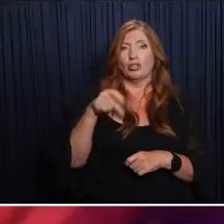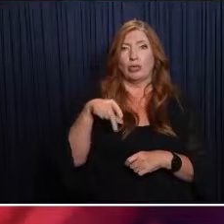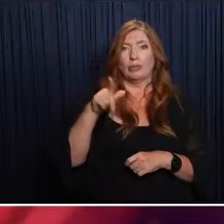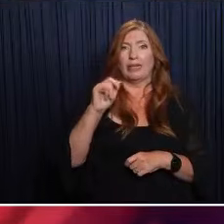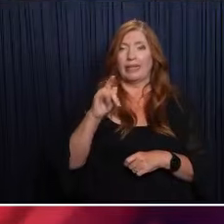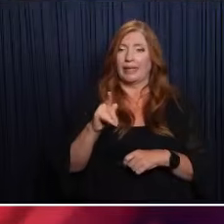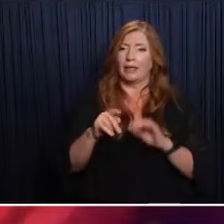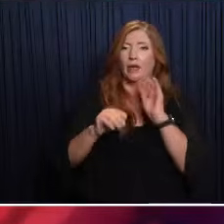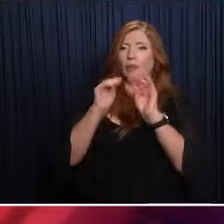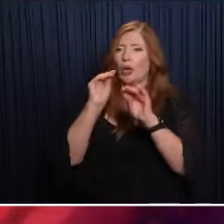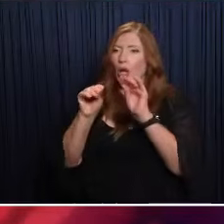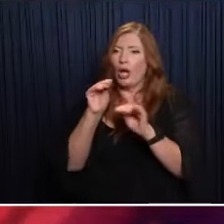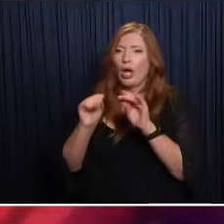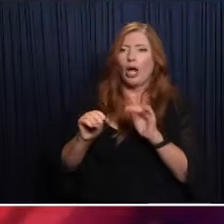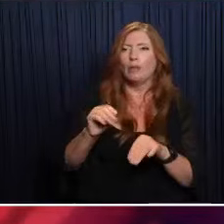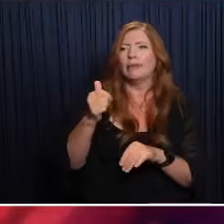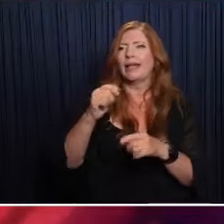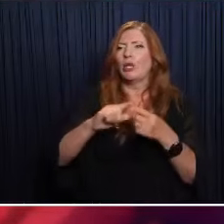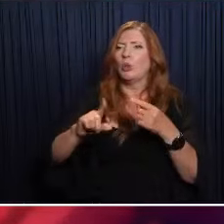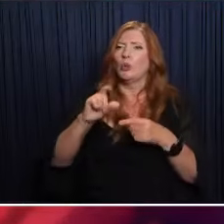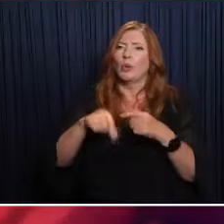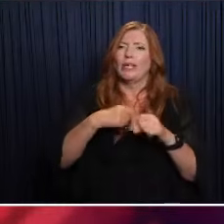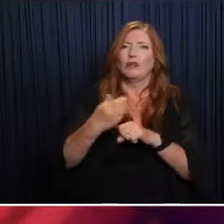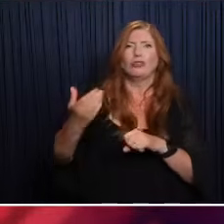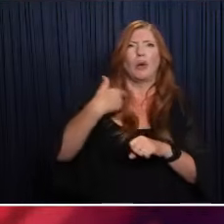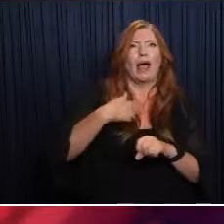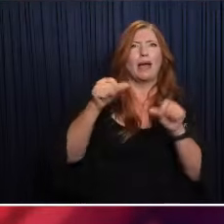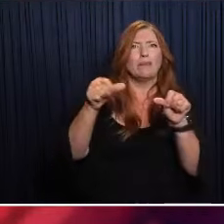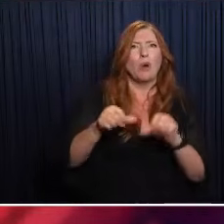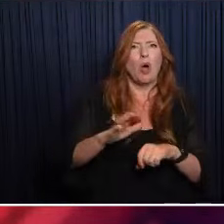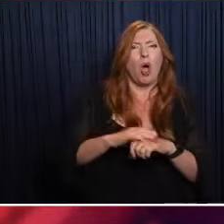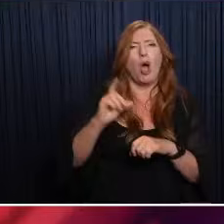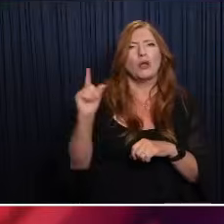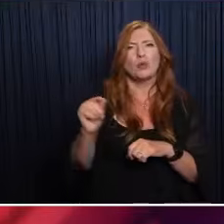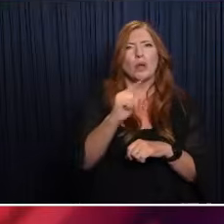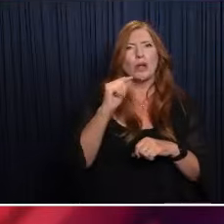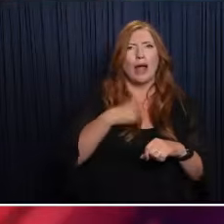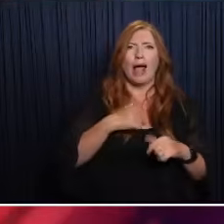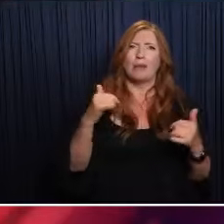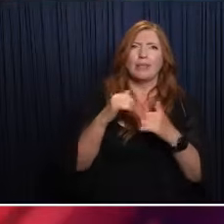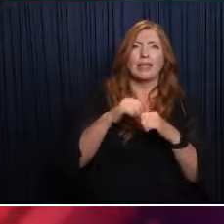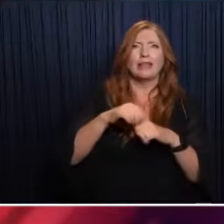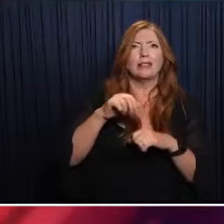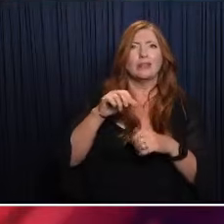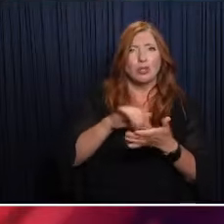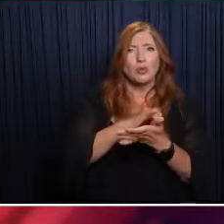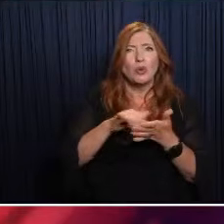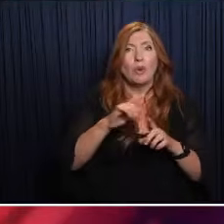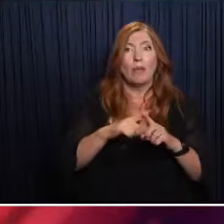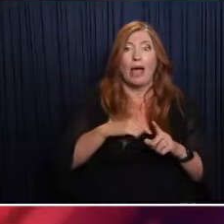HAVE CHANGED OVER TIME.